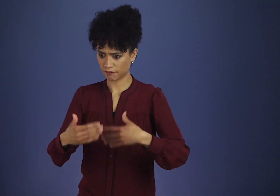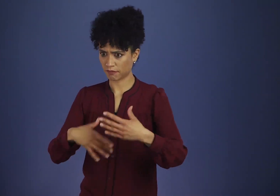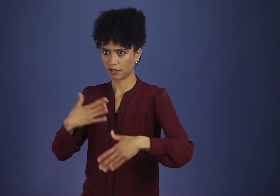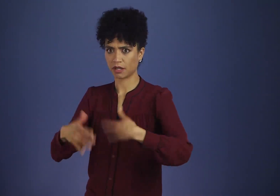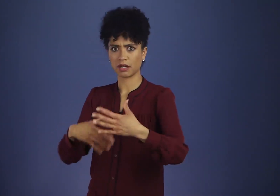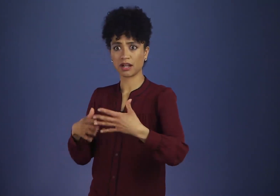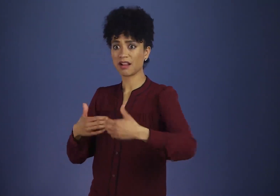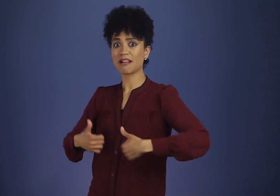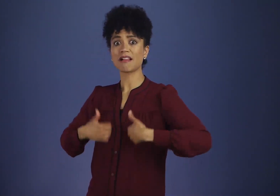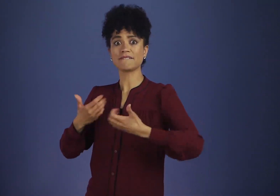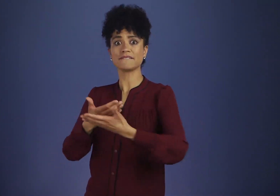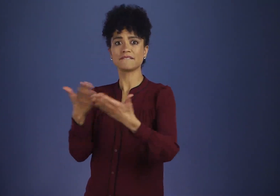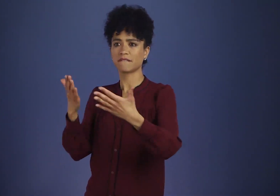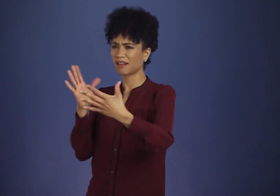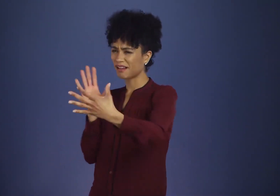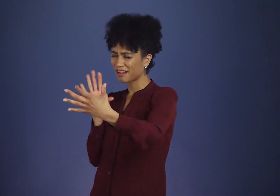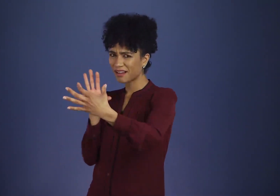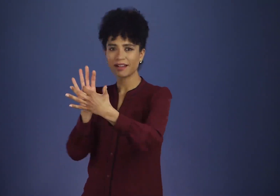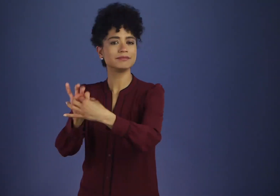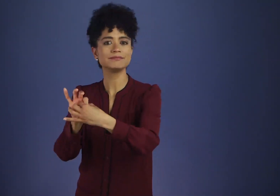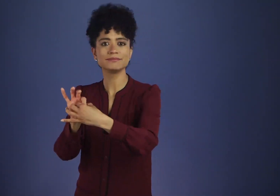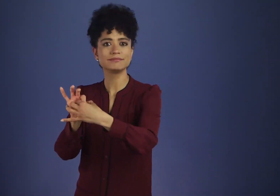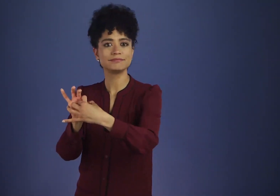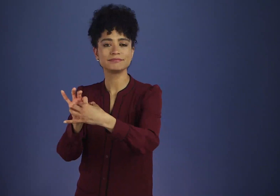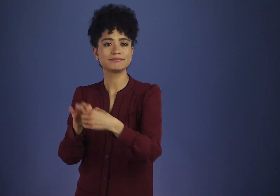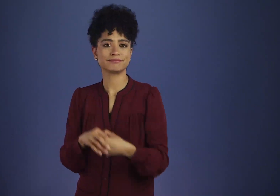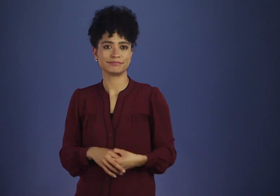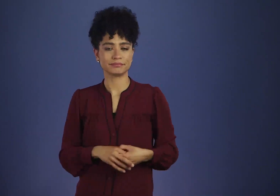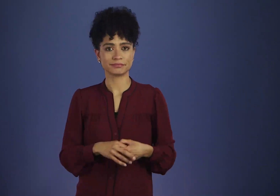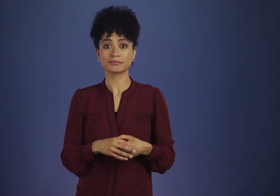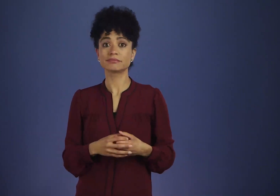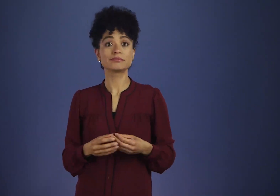but later he discovers a way of life he really wants to live.